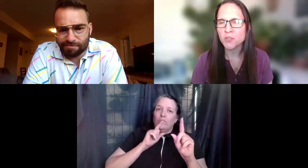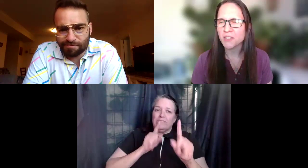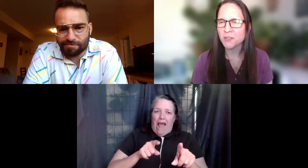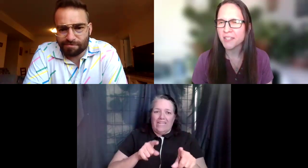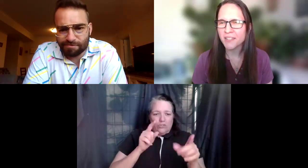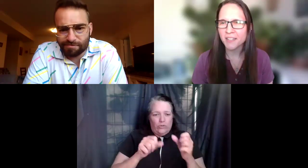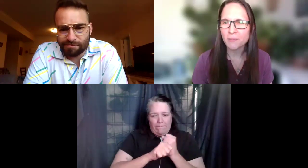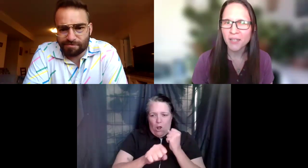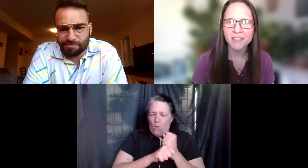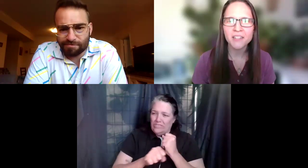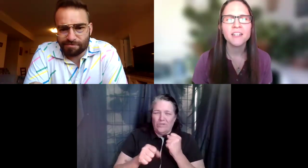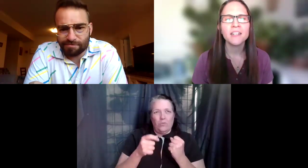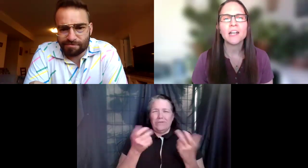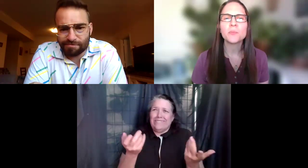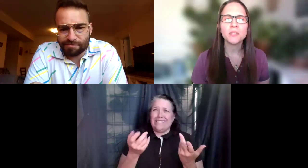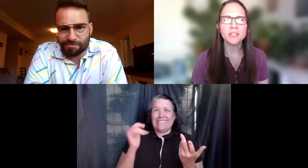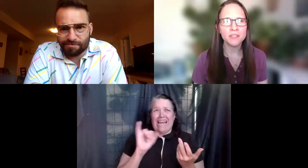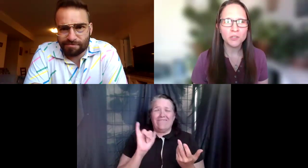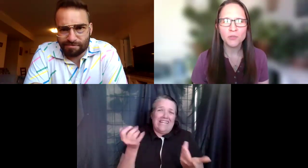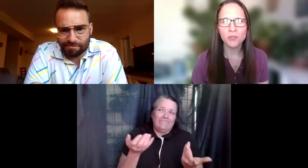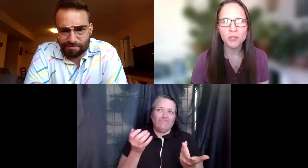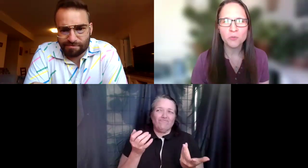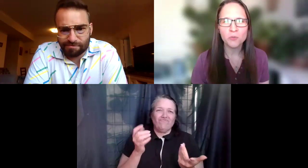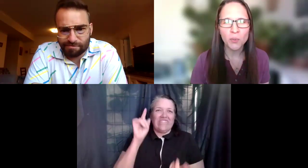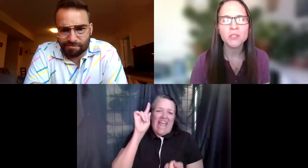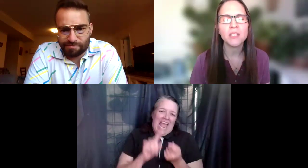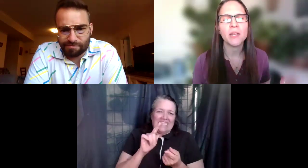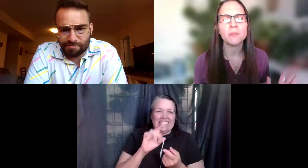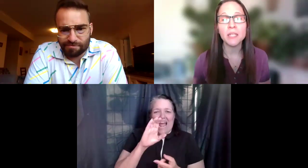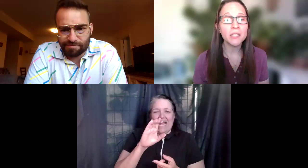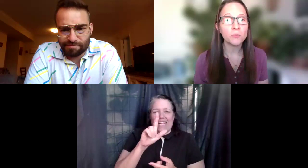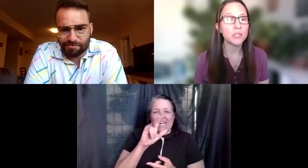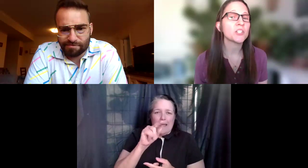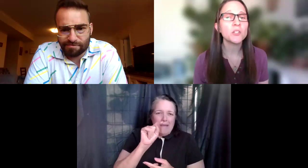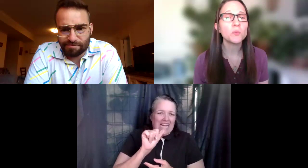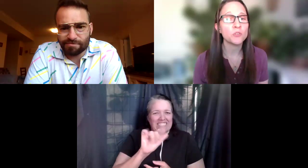was a little anticlimactic. I remember listening to my friend read the post, and my immediate reaction was